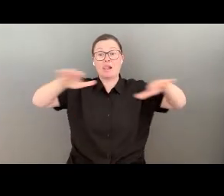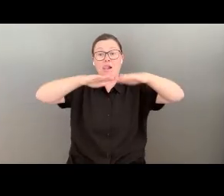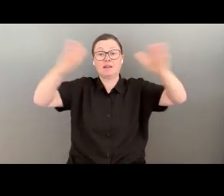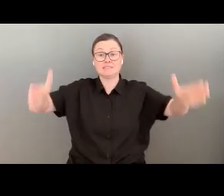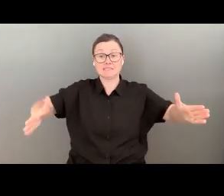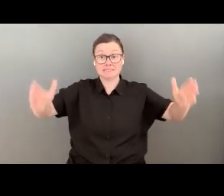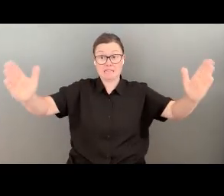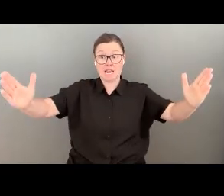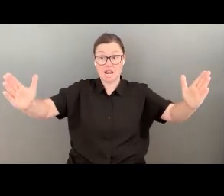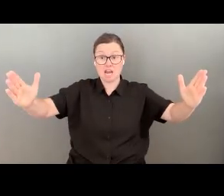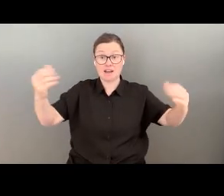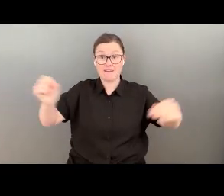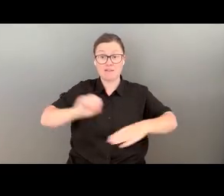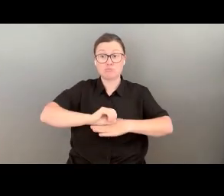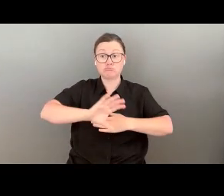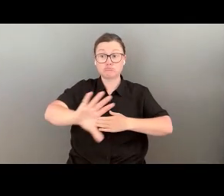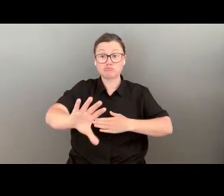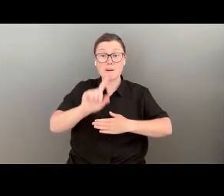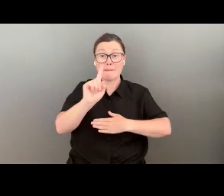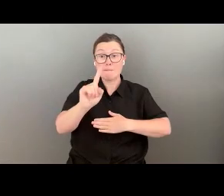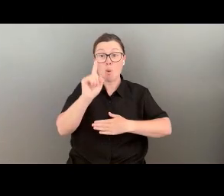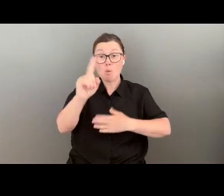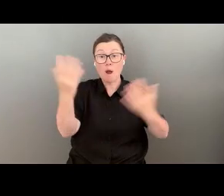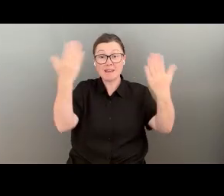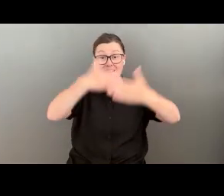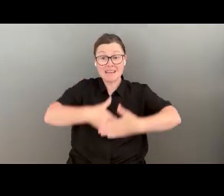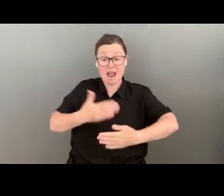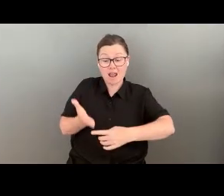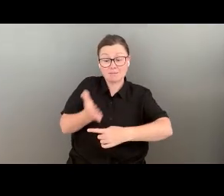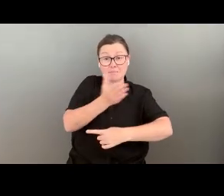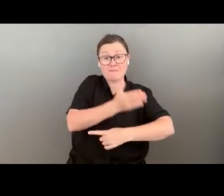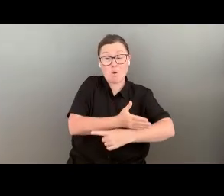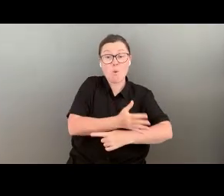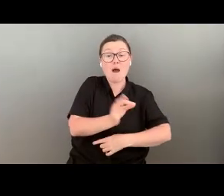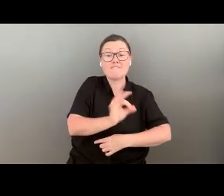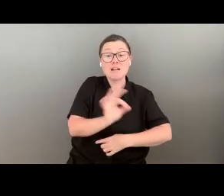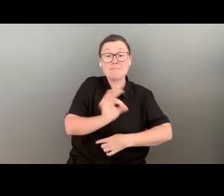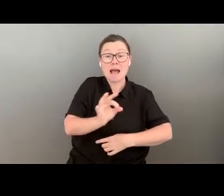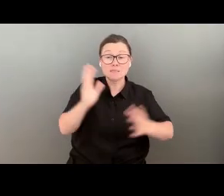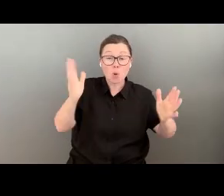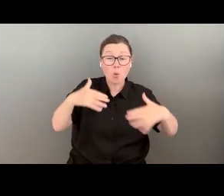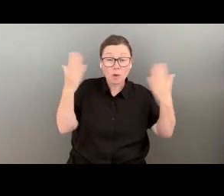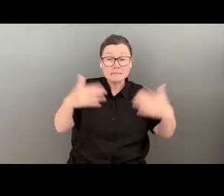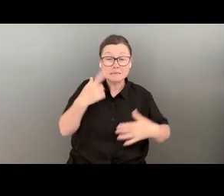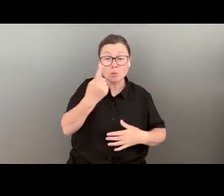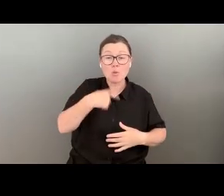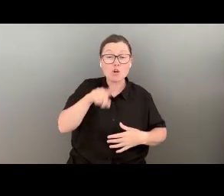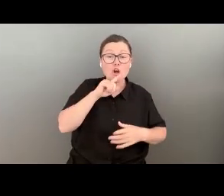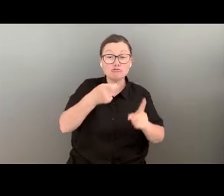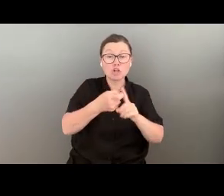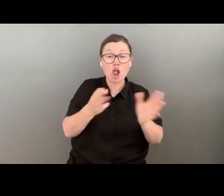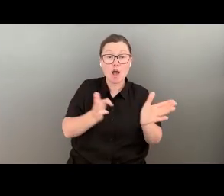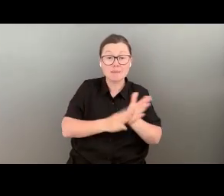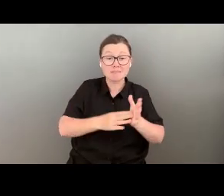100 kilometer winds and Fremantle stop that from happening. So I was up till 5 a.m. when I was meant to finish that set up the night before,